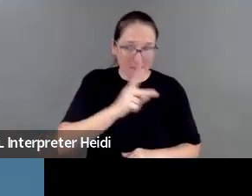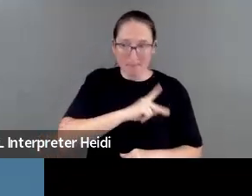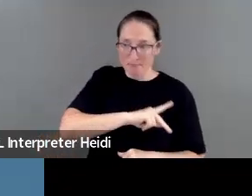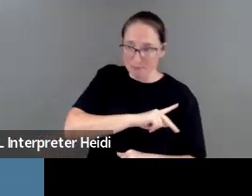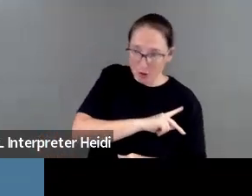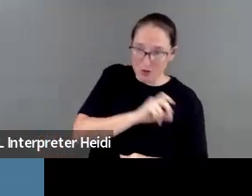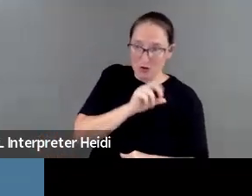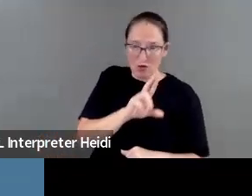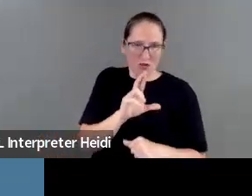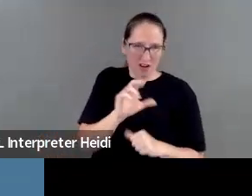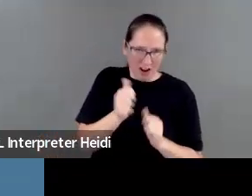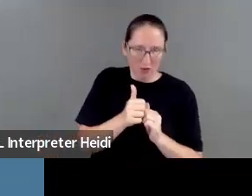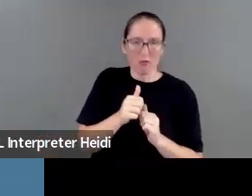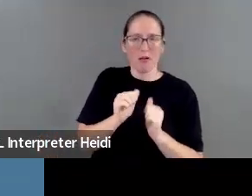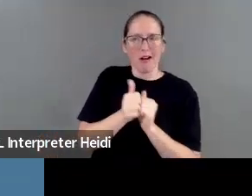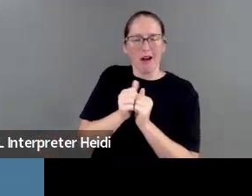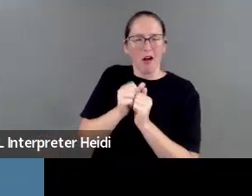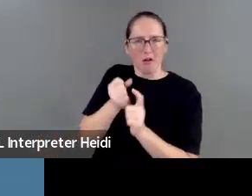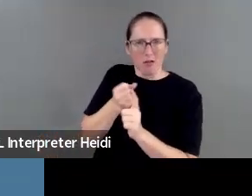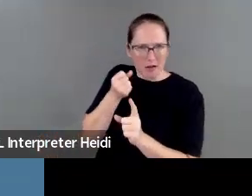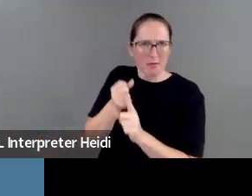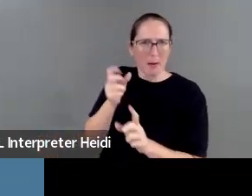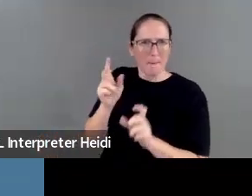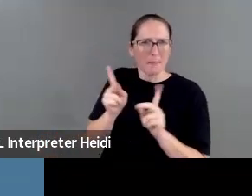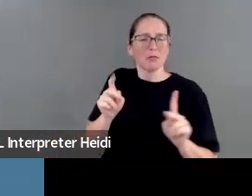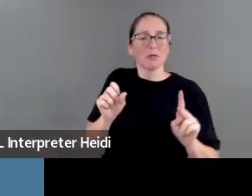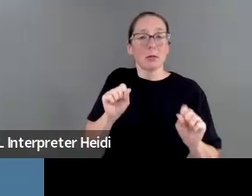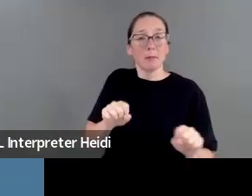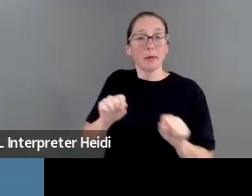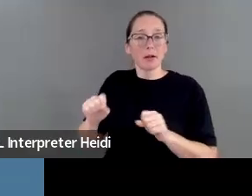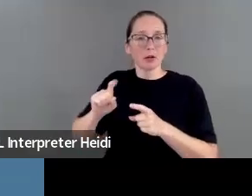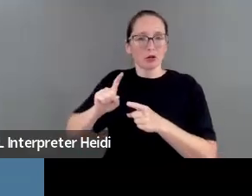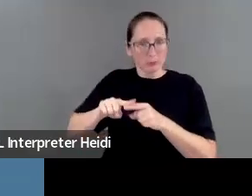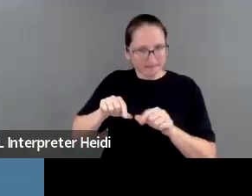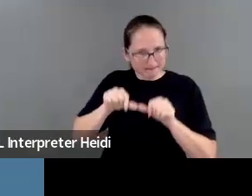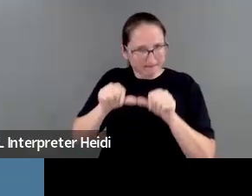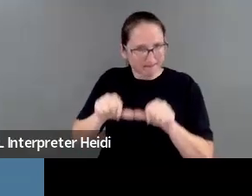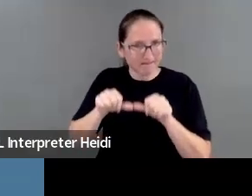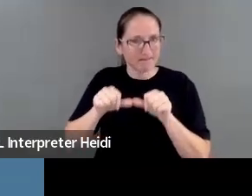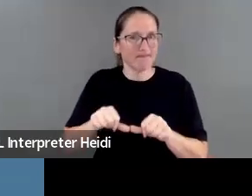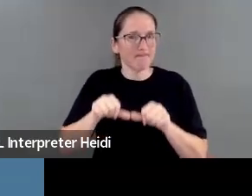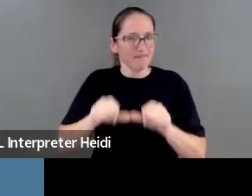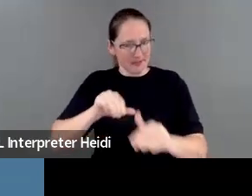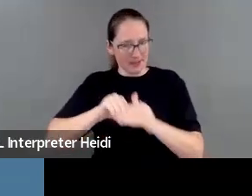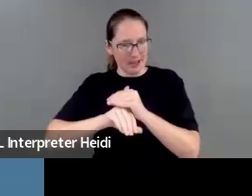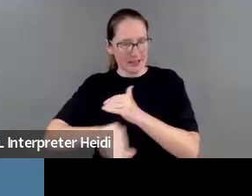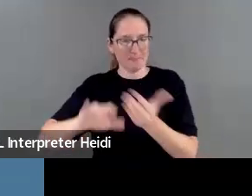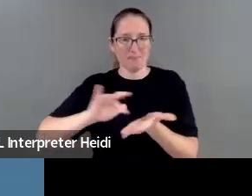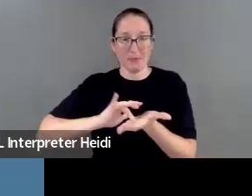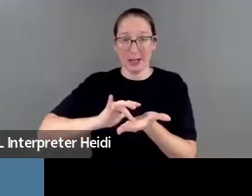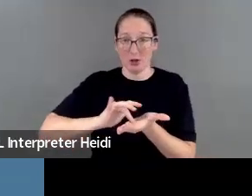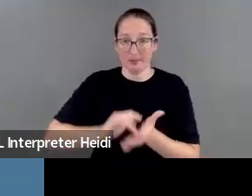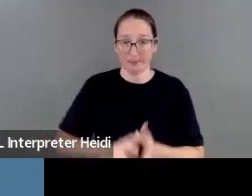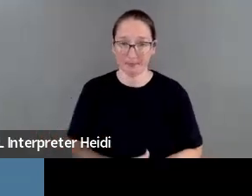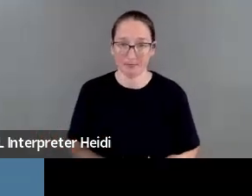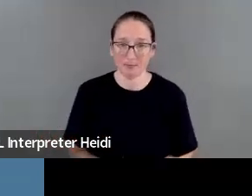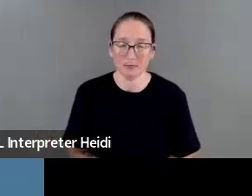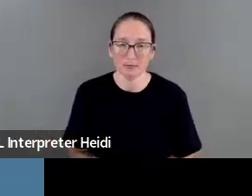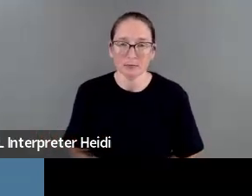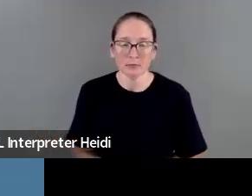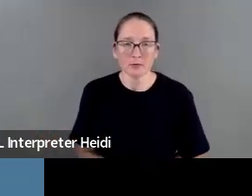our own healthcare systems, so let's move on to our next question. How do issues like cost, insurance, transportation, housing,